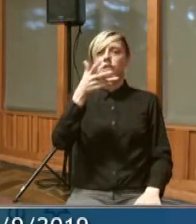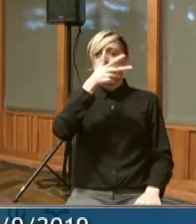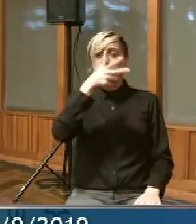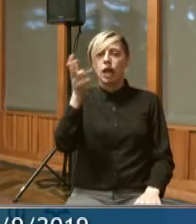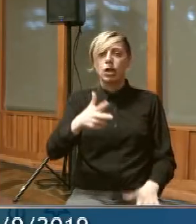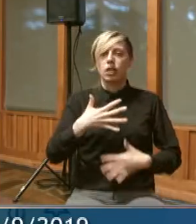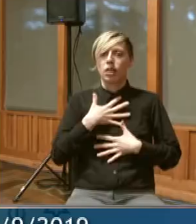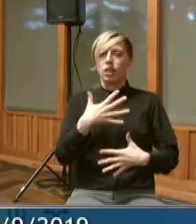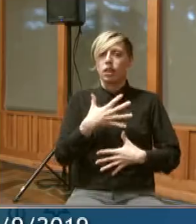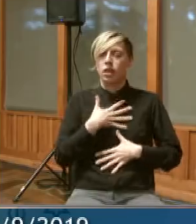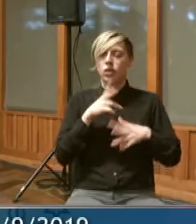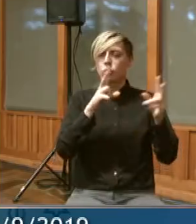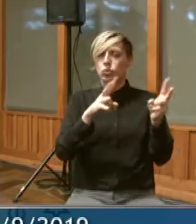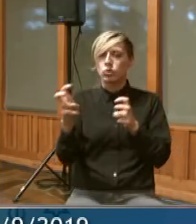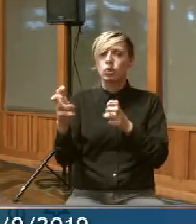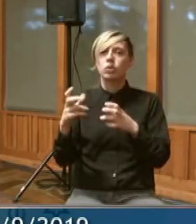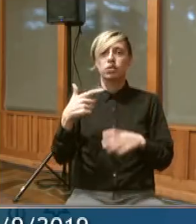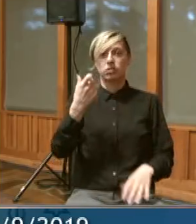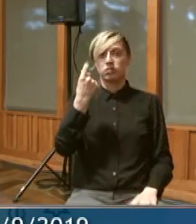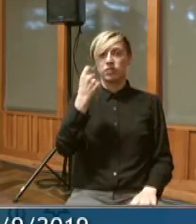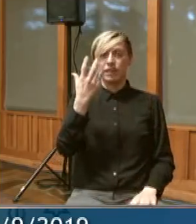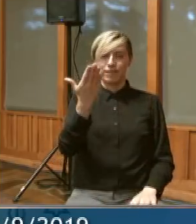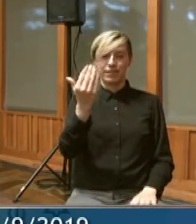EAST EVERY MORNING LEADING TO MORE GREENHOUSE GAS EMISSION,